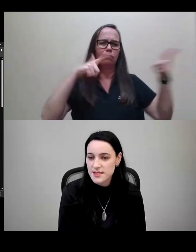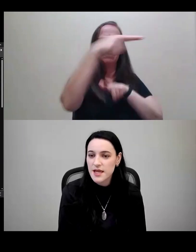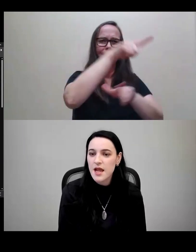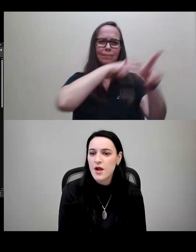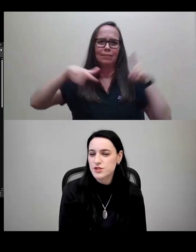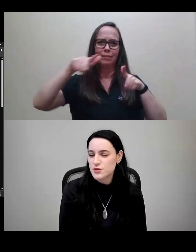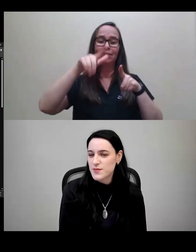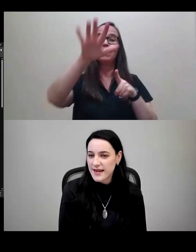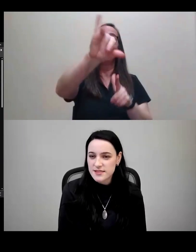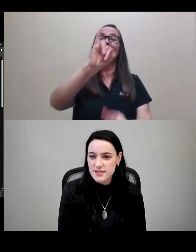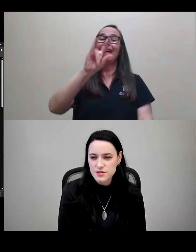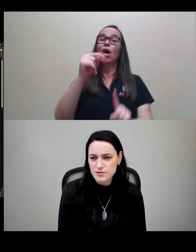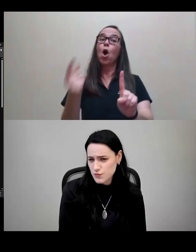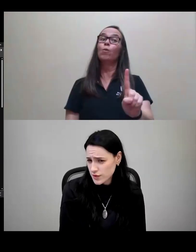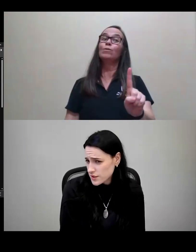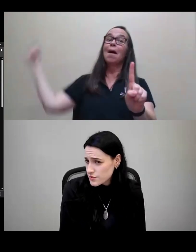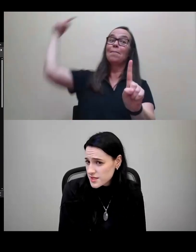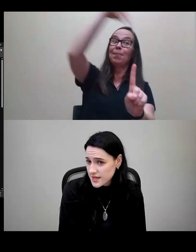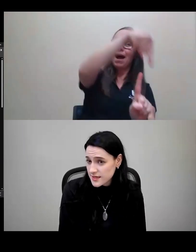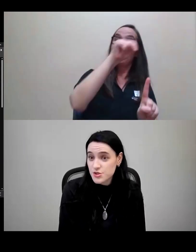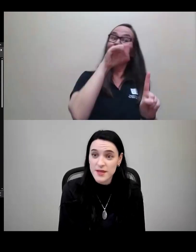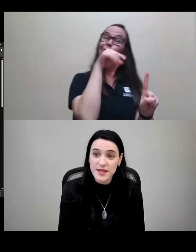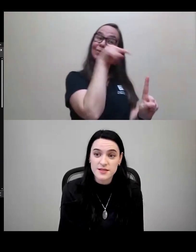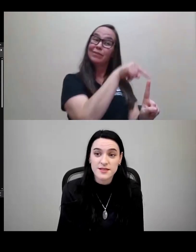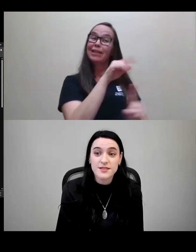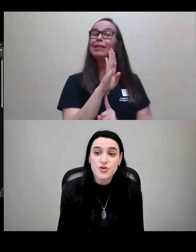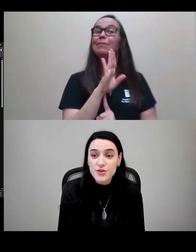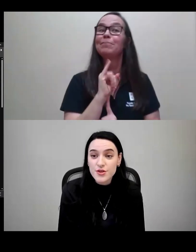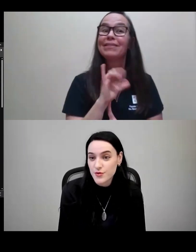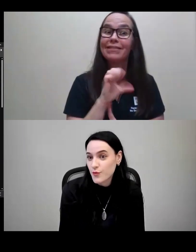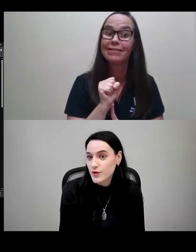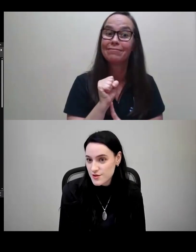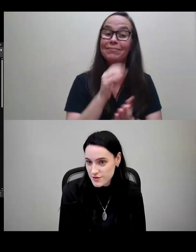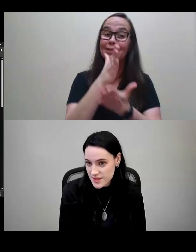lesson. You should be asking the students, what do you think? They should be asking each other what